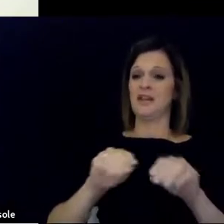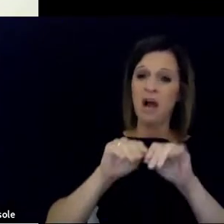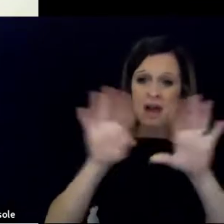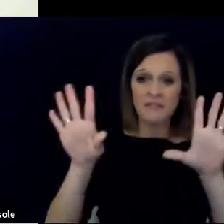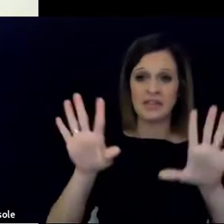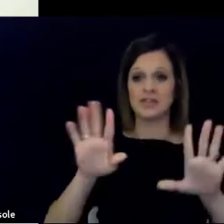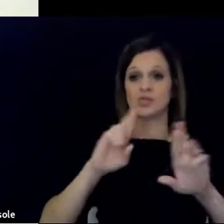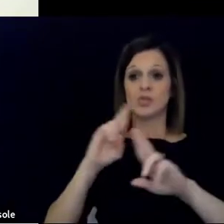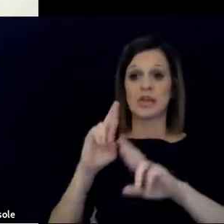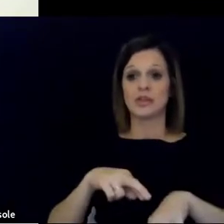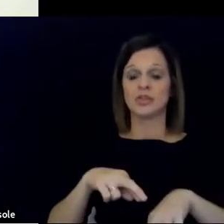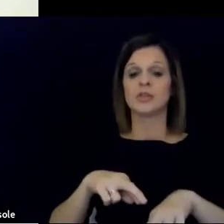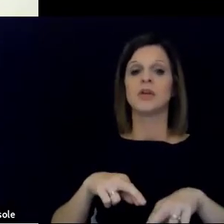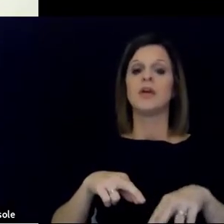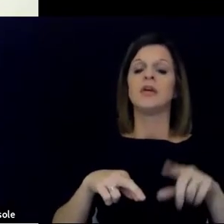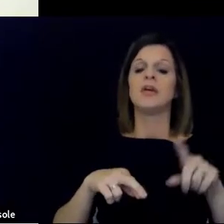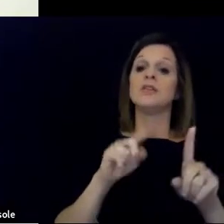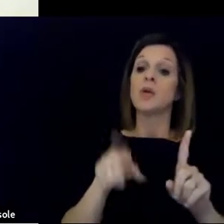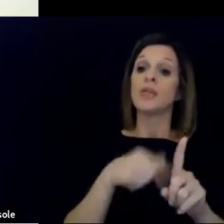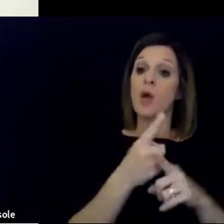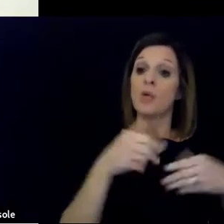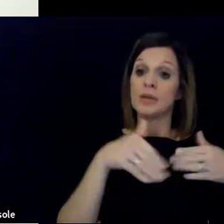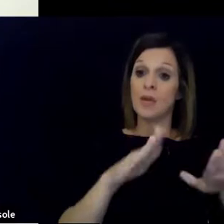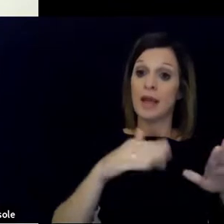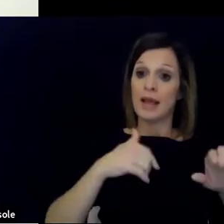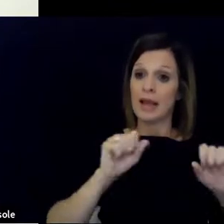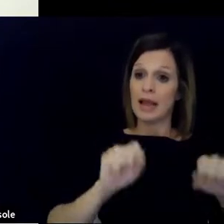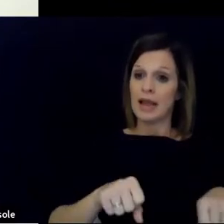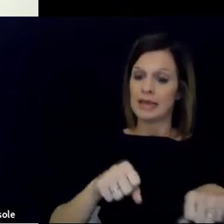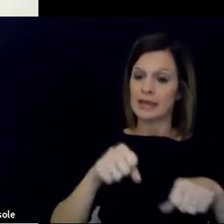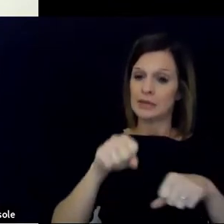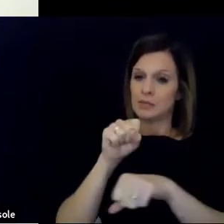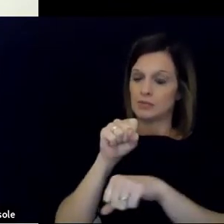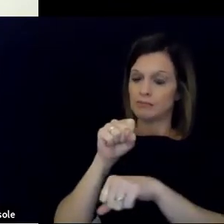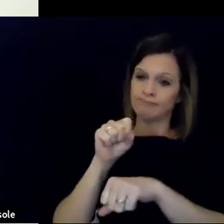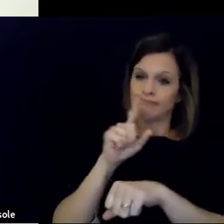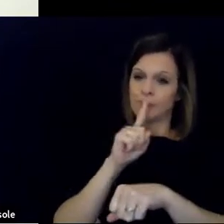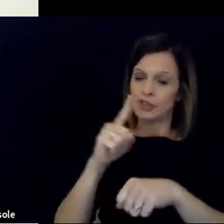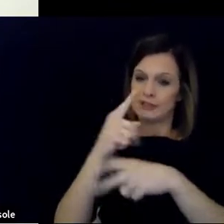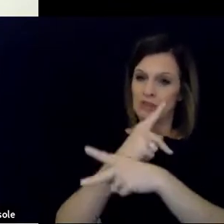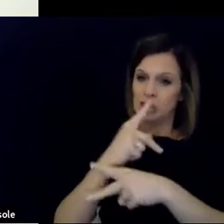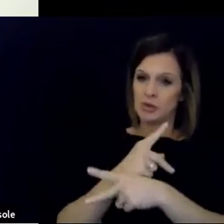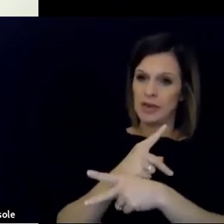on this particular one is one is to make sure that with good hygiene around the buttons